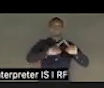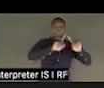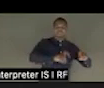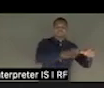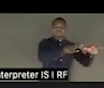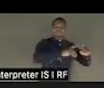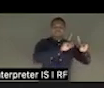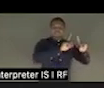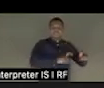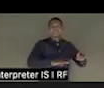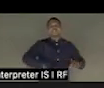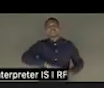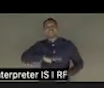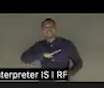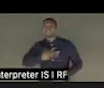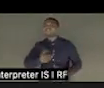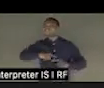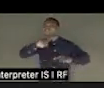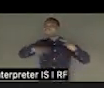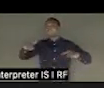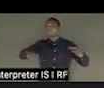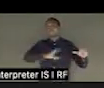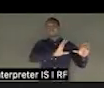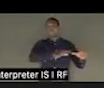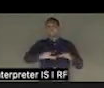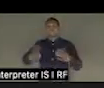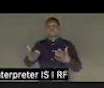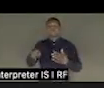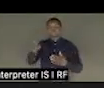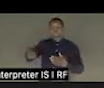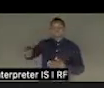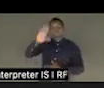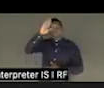Sometimes it seems like people, when they do user testing, they kind of ask their friends and family,